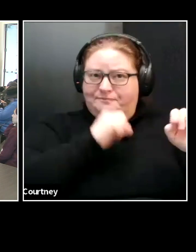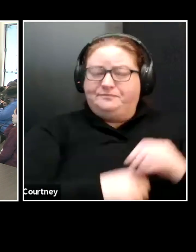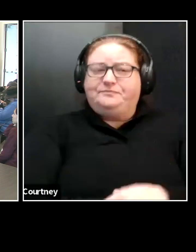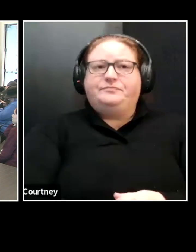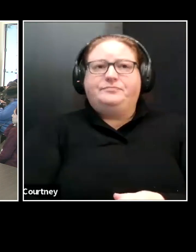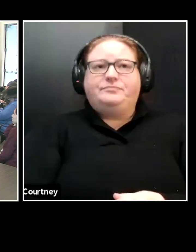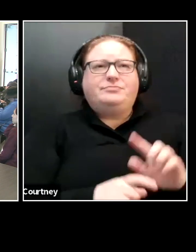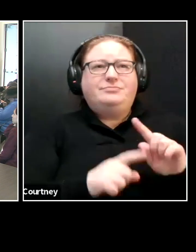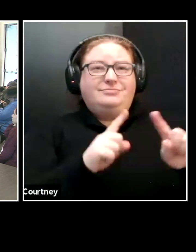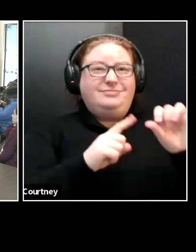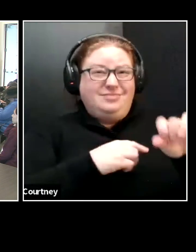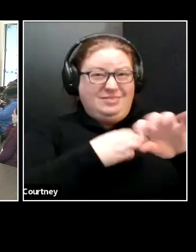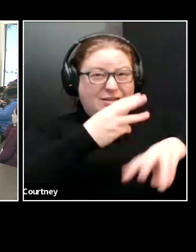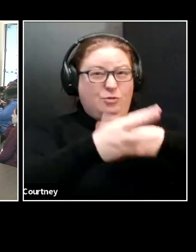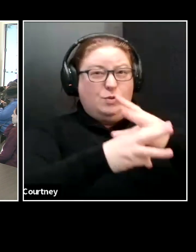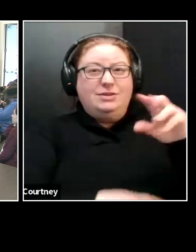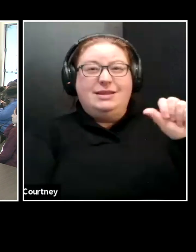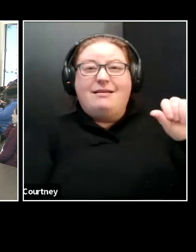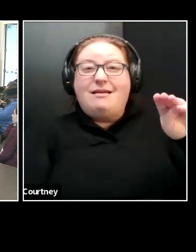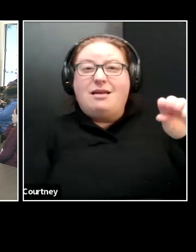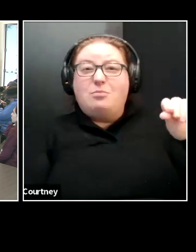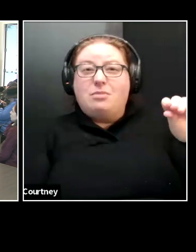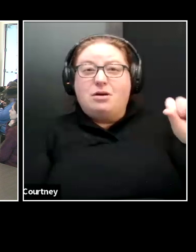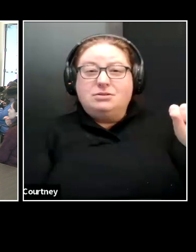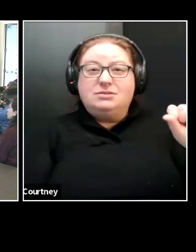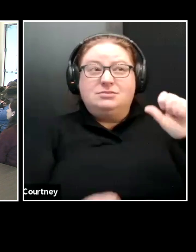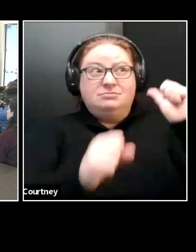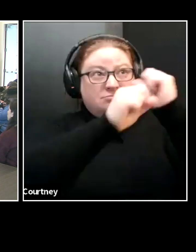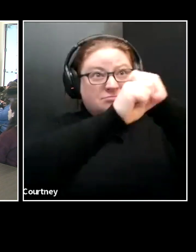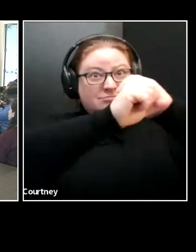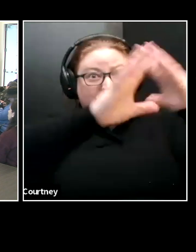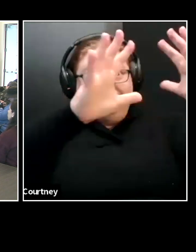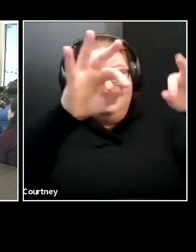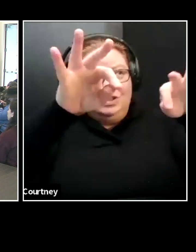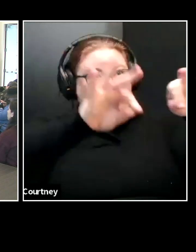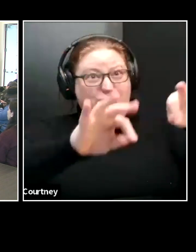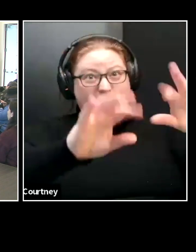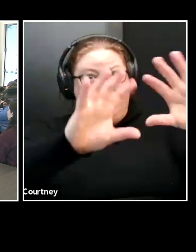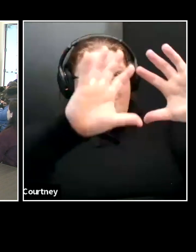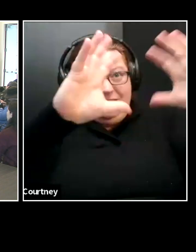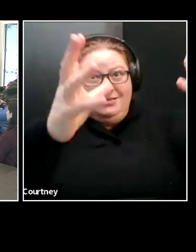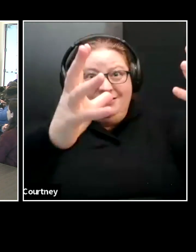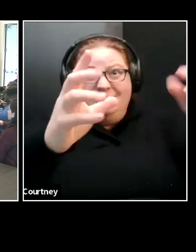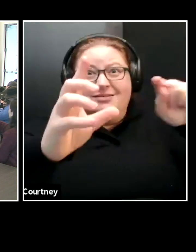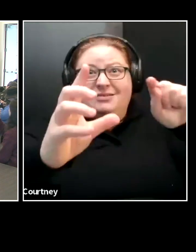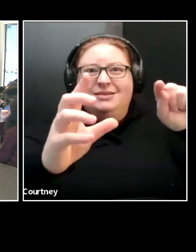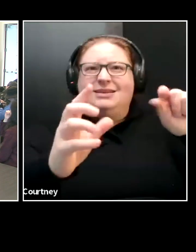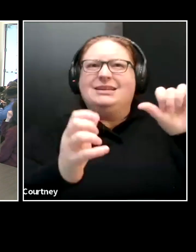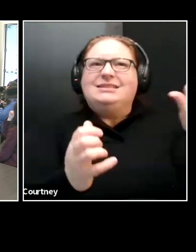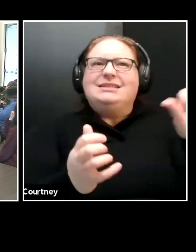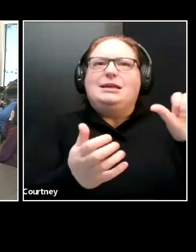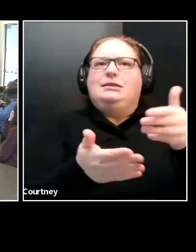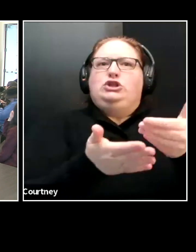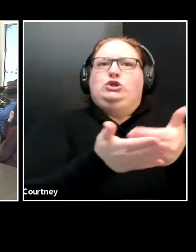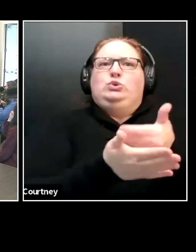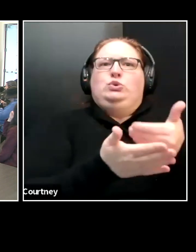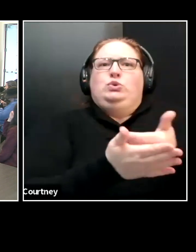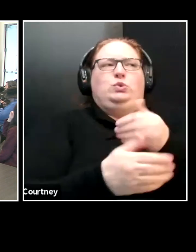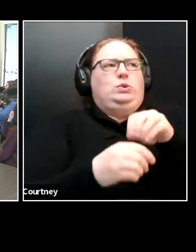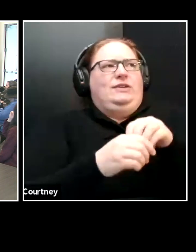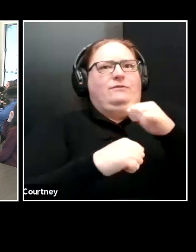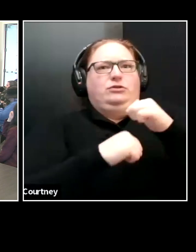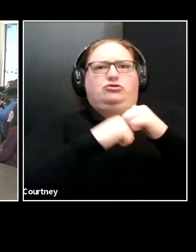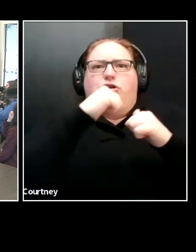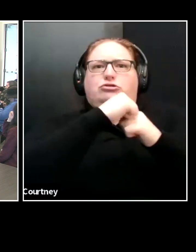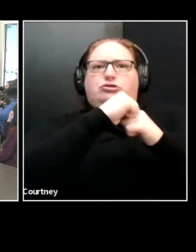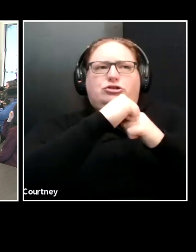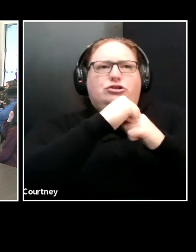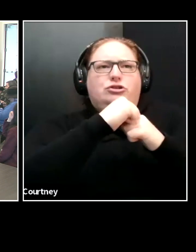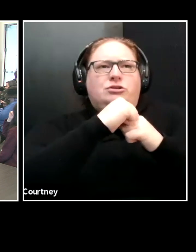is describing. It's almost as if there is this entire new infrastructure that needs to build